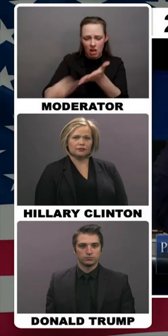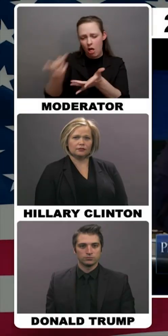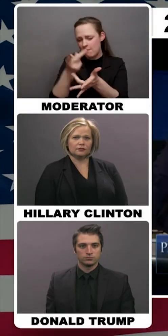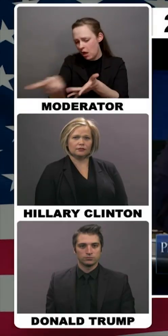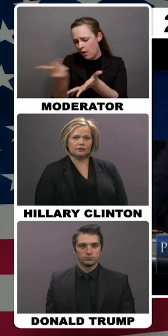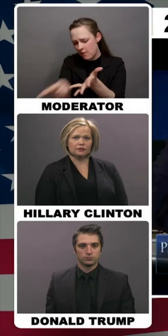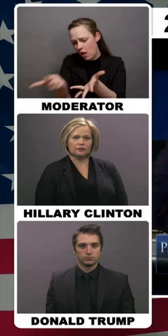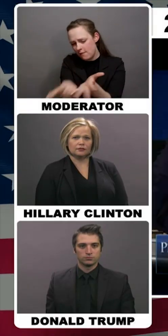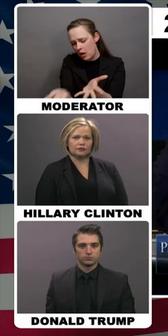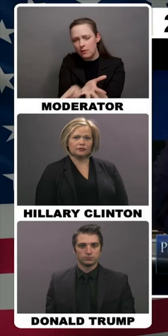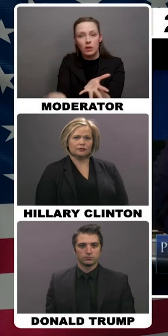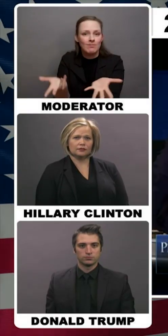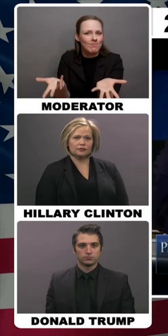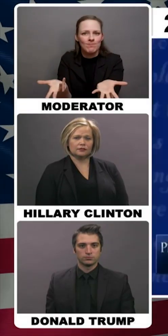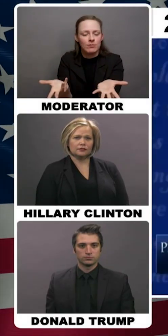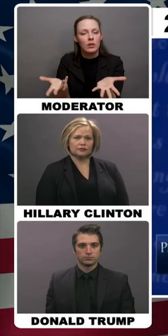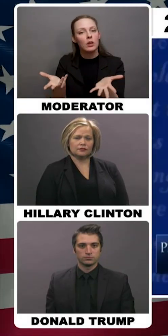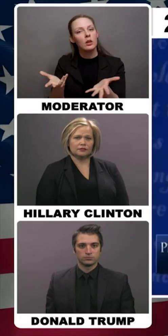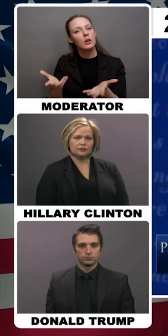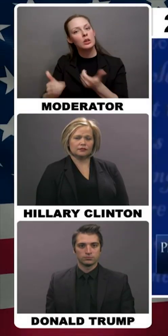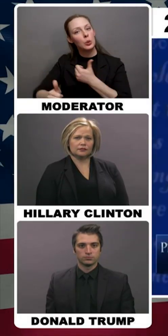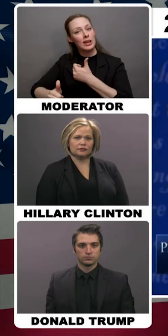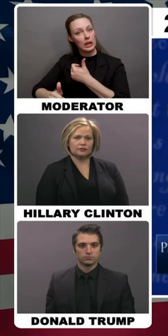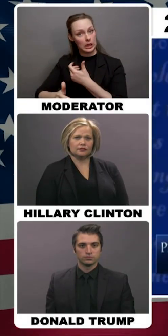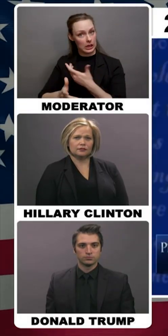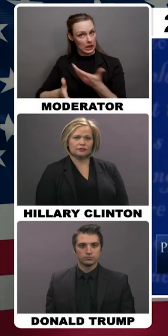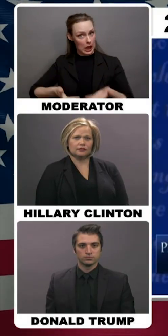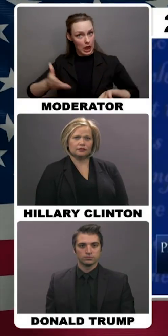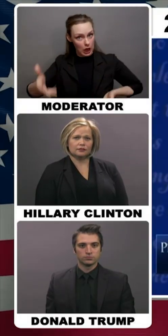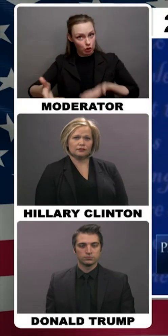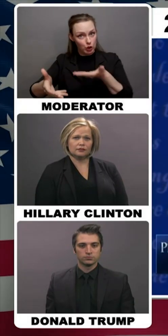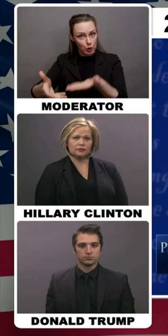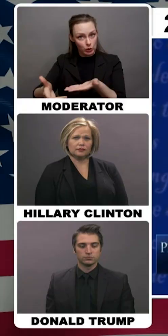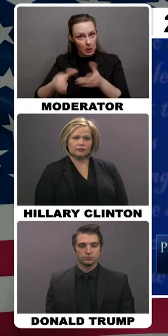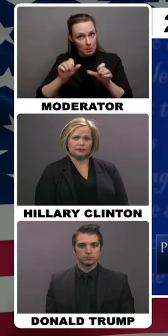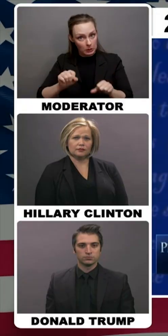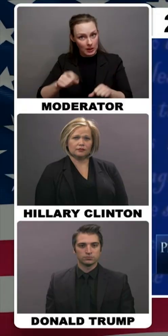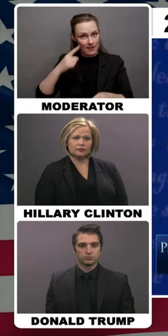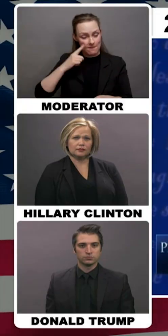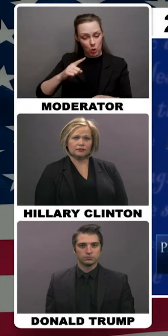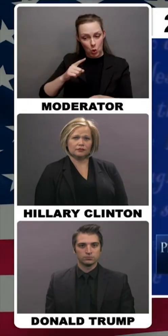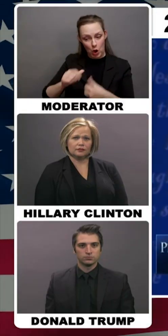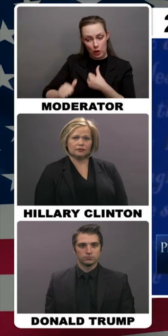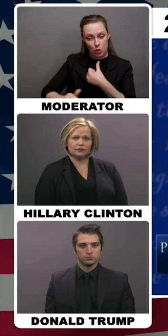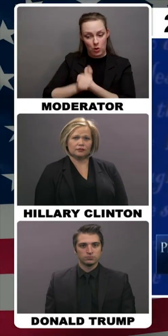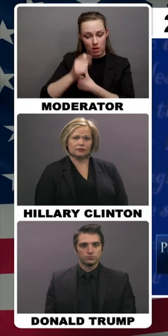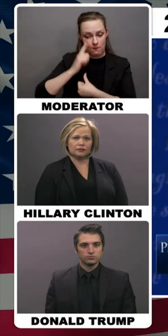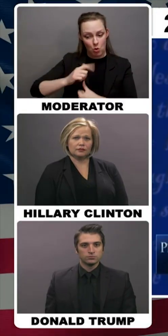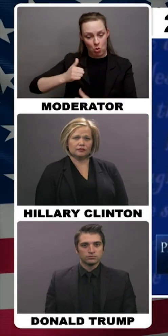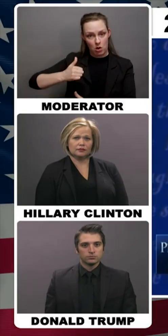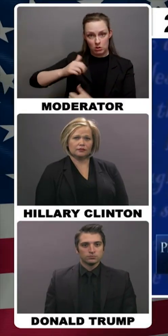Would you introduce the threat of US military force beyond a no-fly zone against the Assad regime